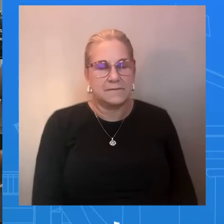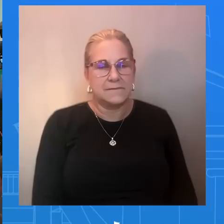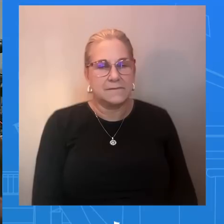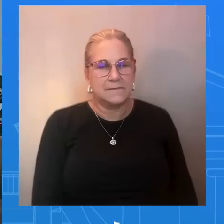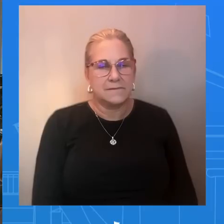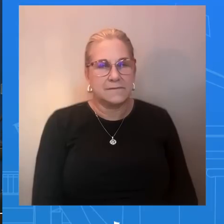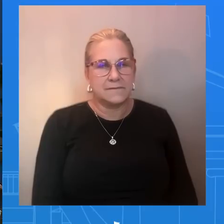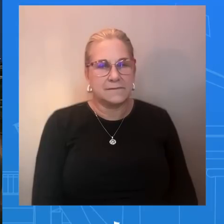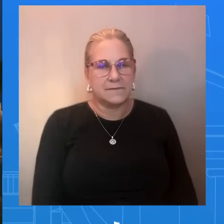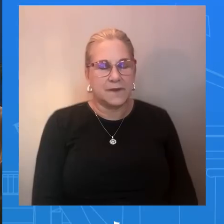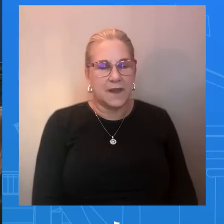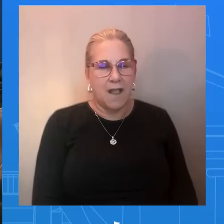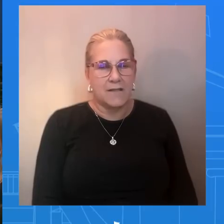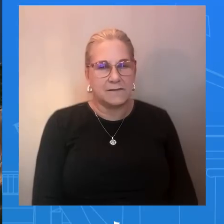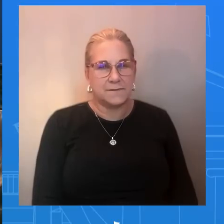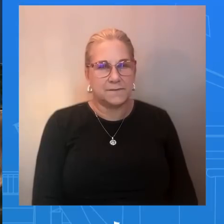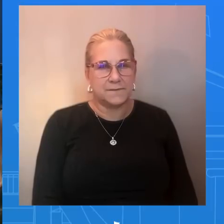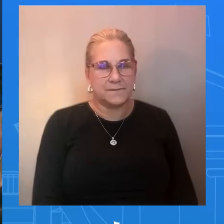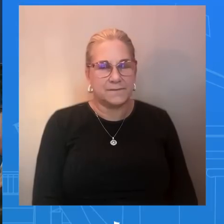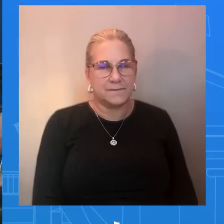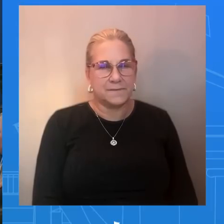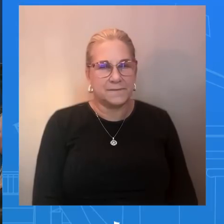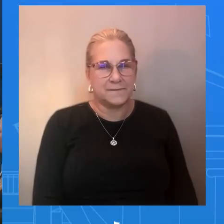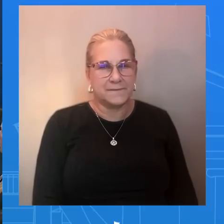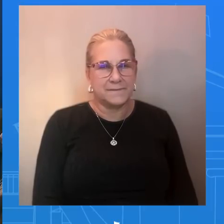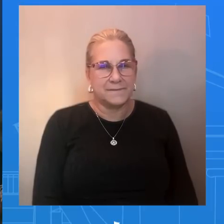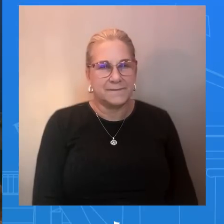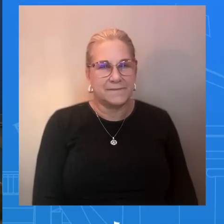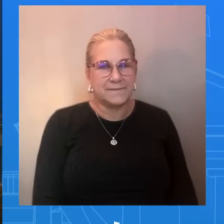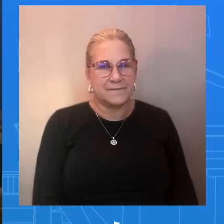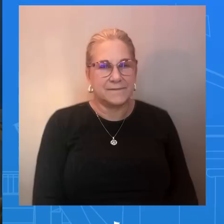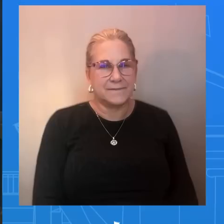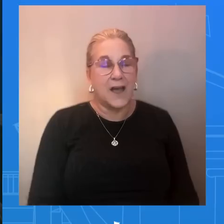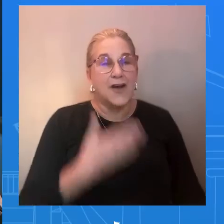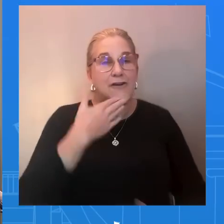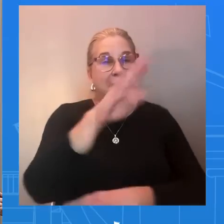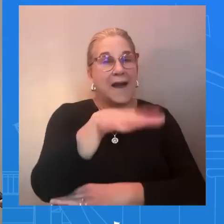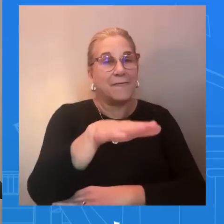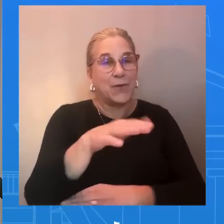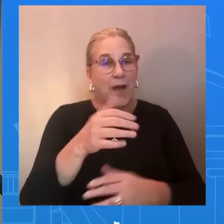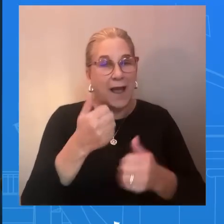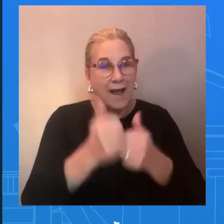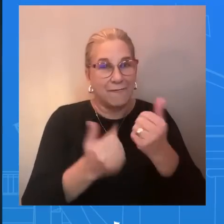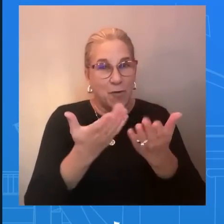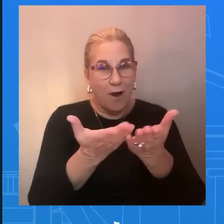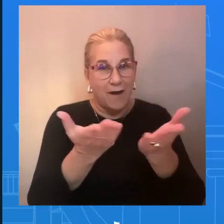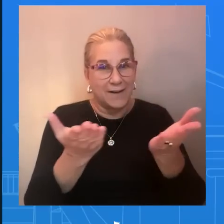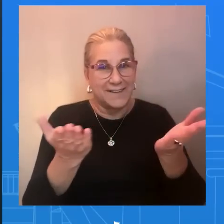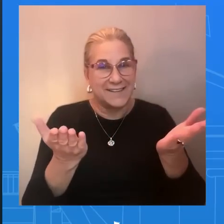Ms. Jean-Pierre: All right. Good afternoon, everyone. The Press: Good afternoon. The Press: Hi, Karine. Ms. Jean-Pierre: It feels like there’s an echo. The Press: Yes, there is.